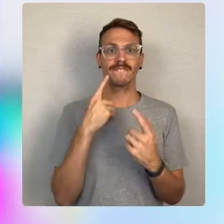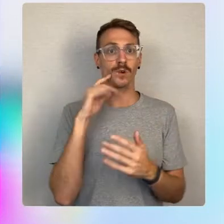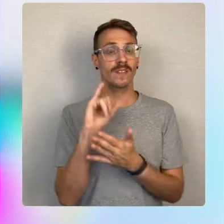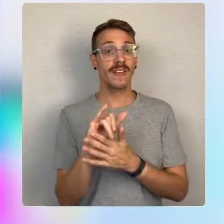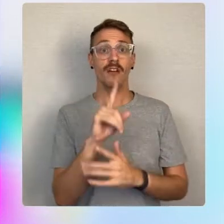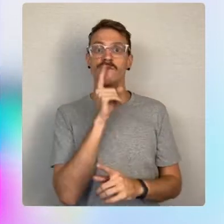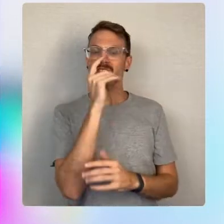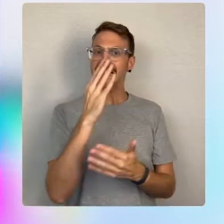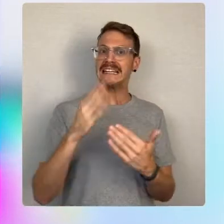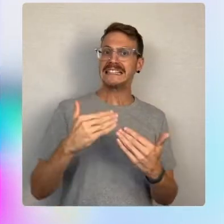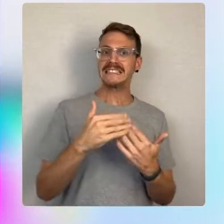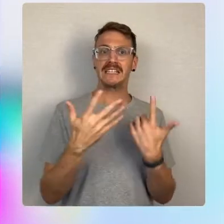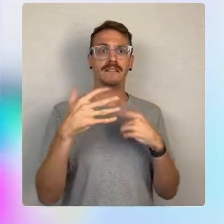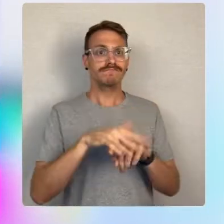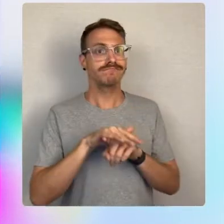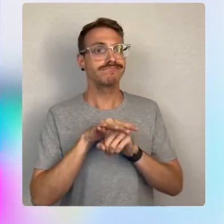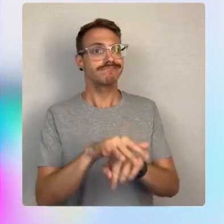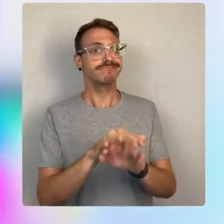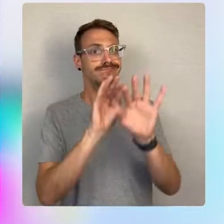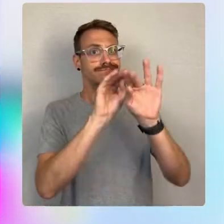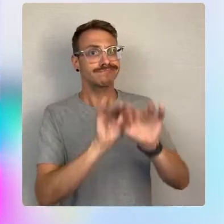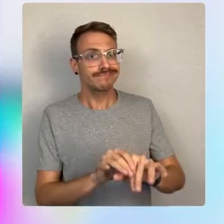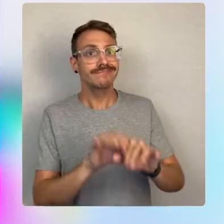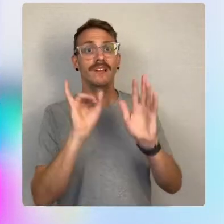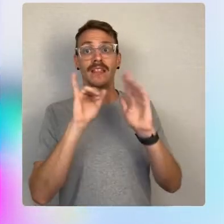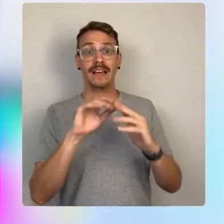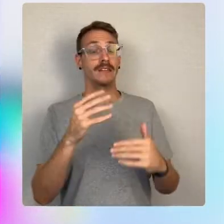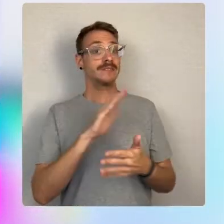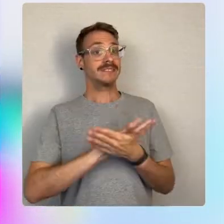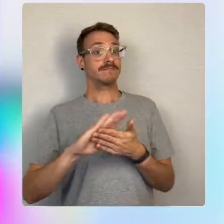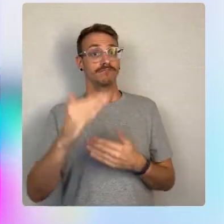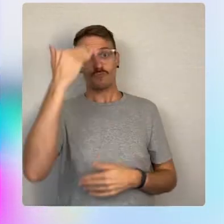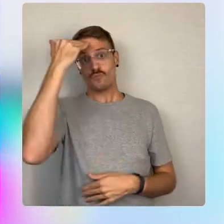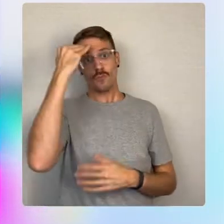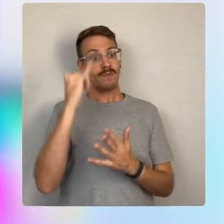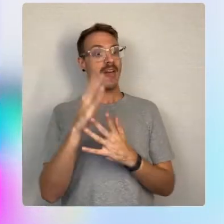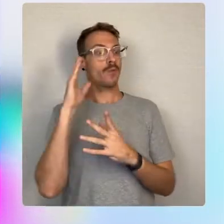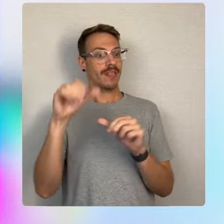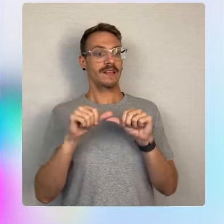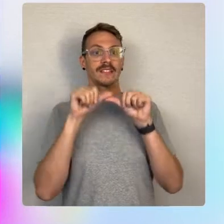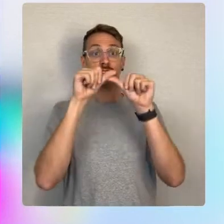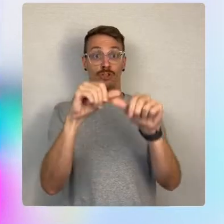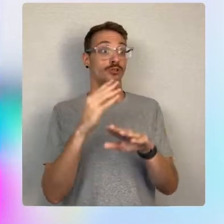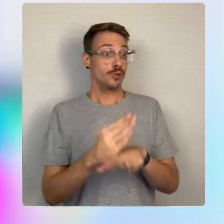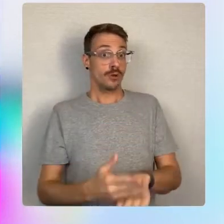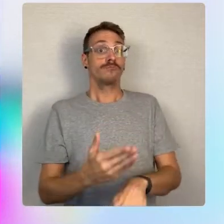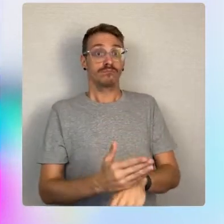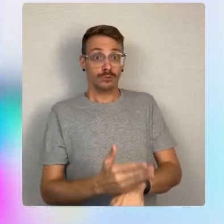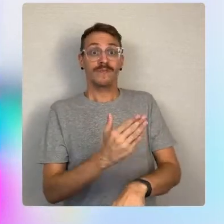It was really easy to integrate, and it was really nice to know that it would continue to improve